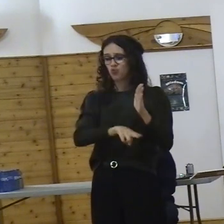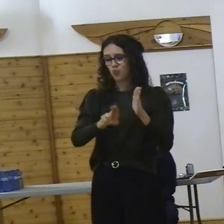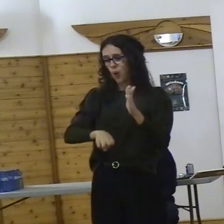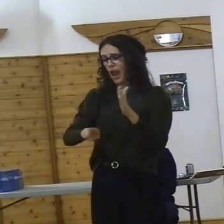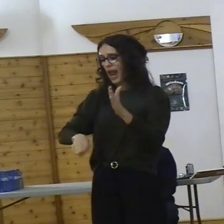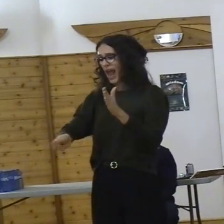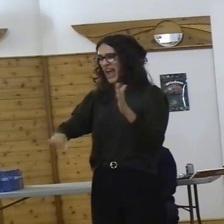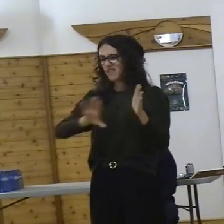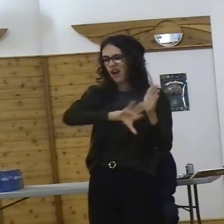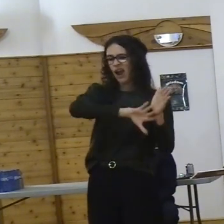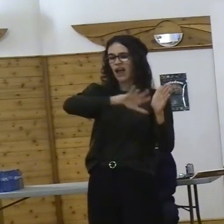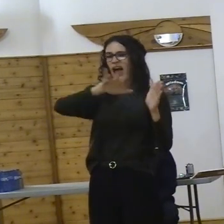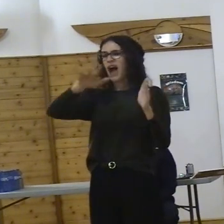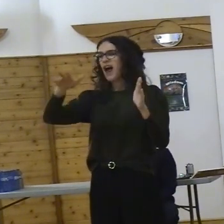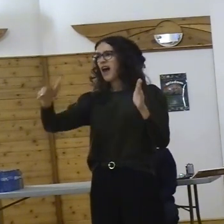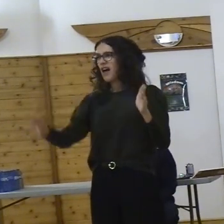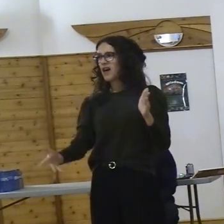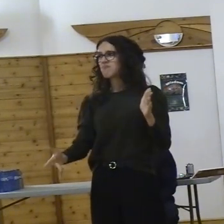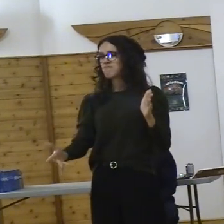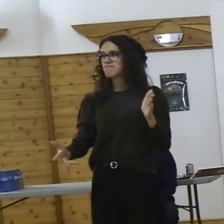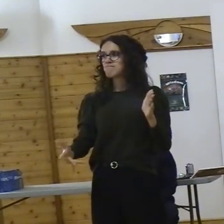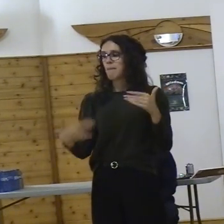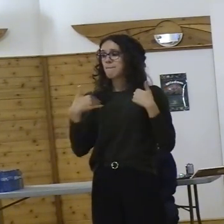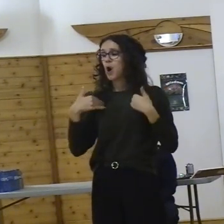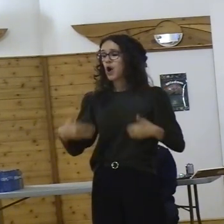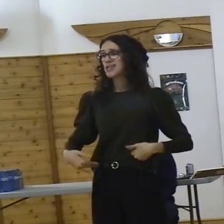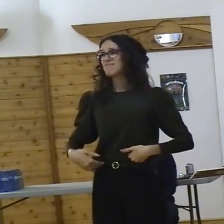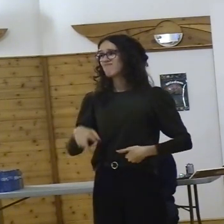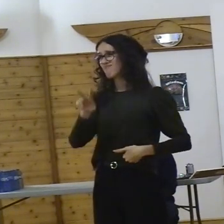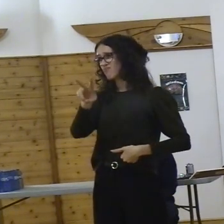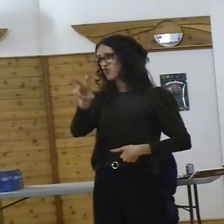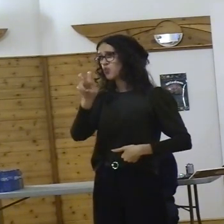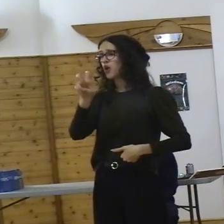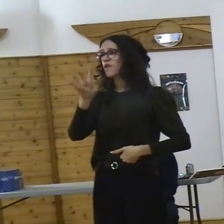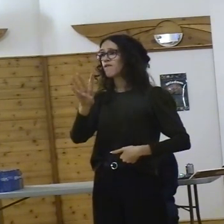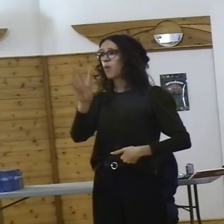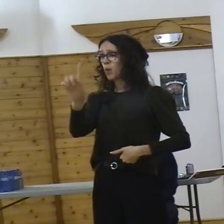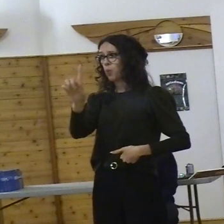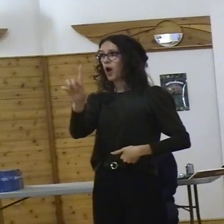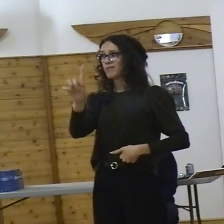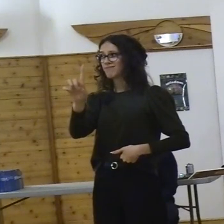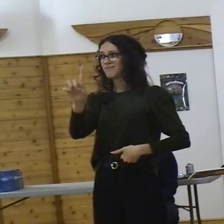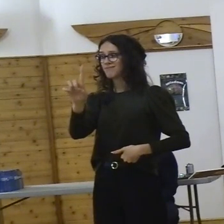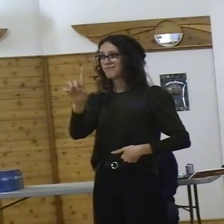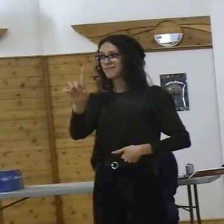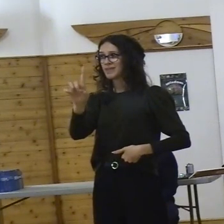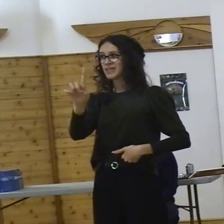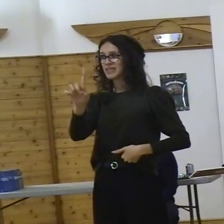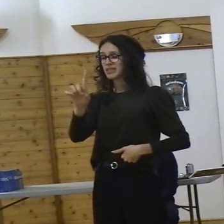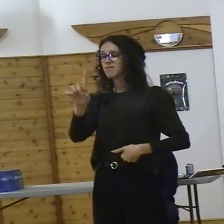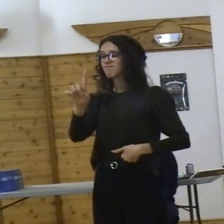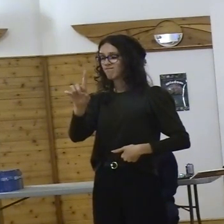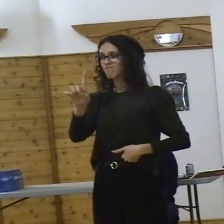And they're still not done the search.